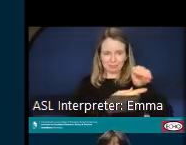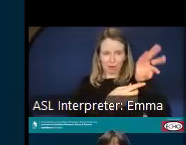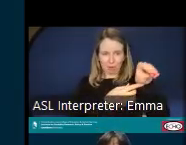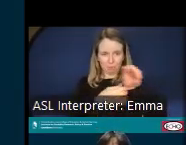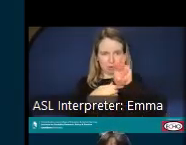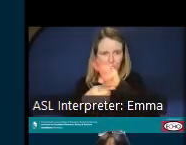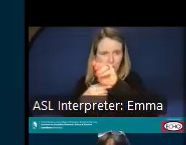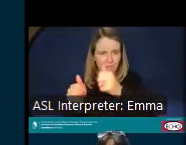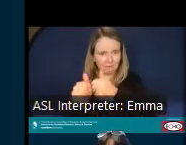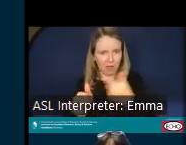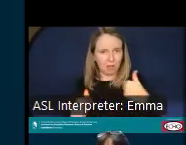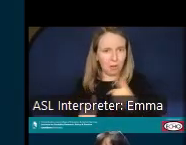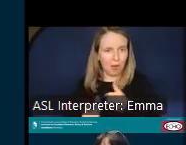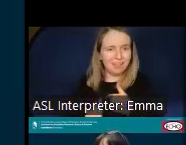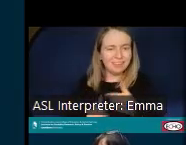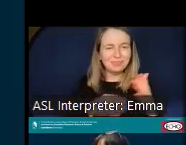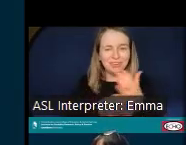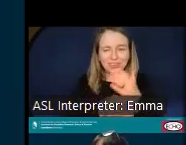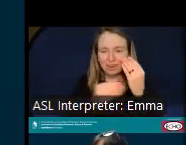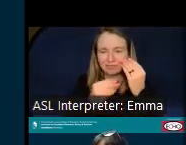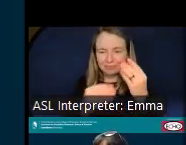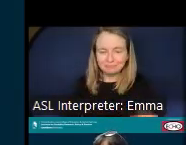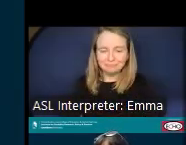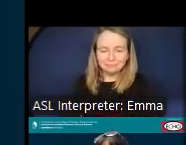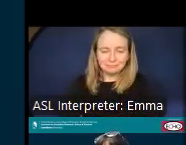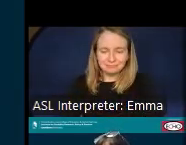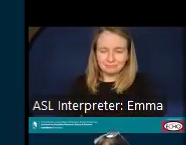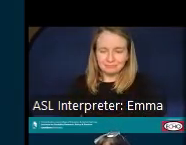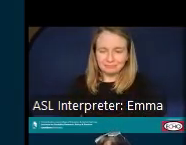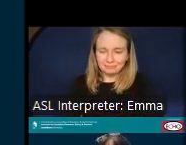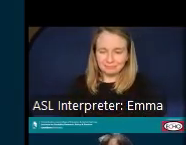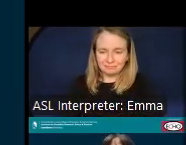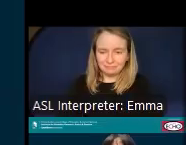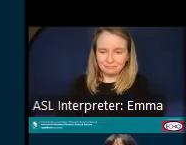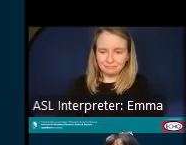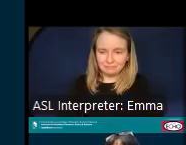share information about upcoming sessions, things that are